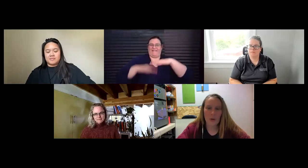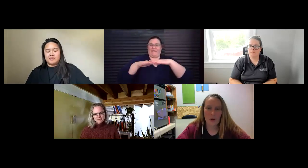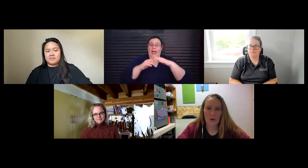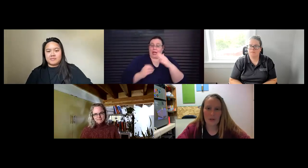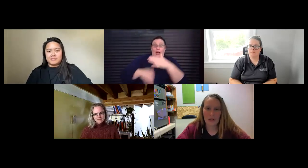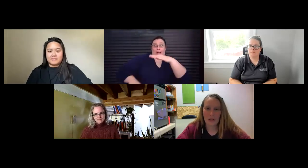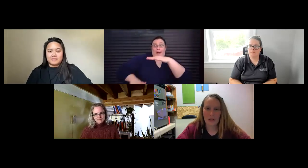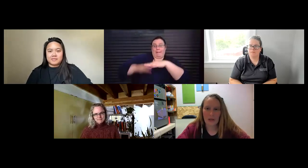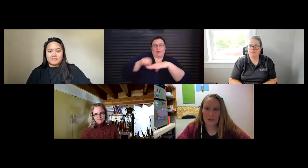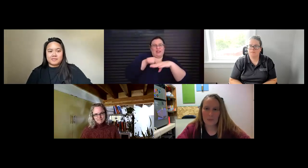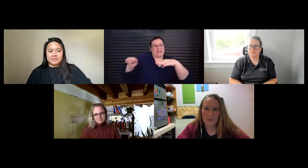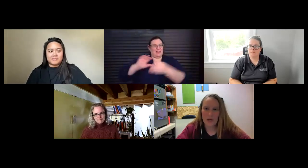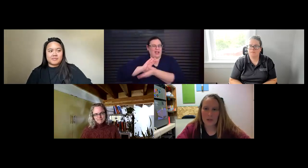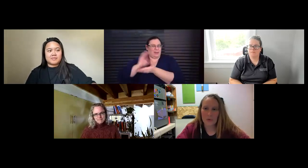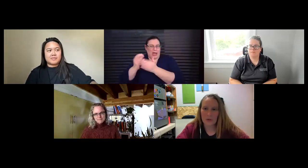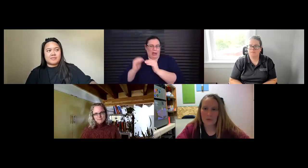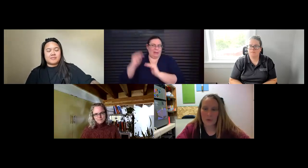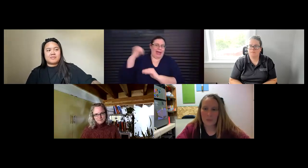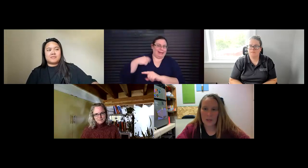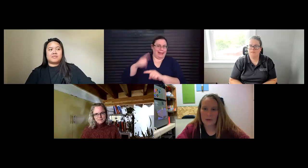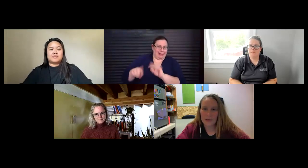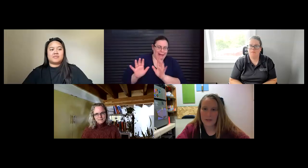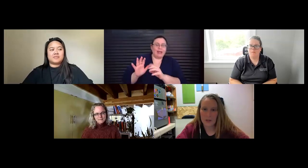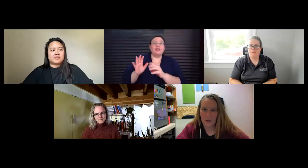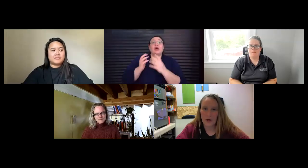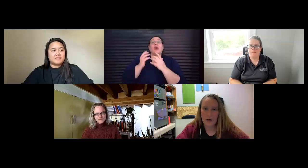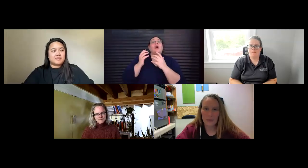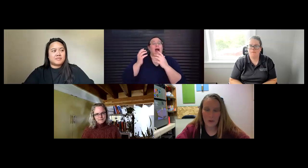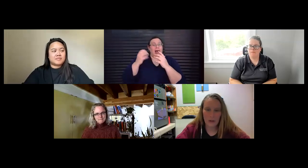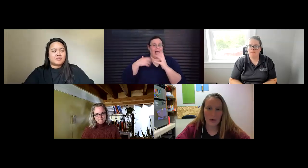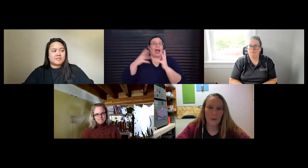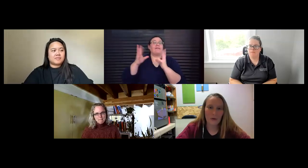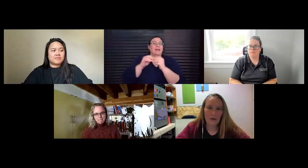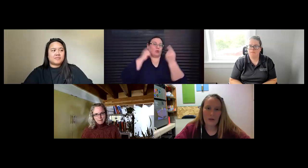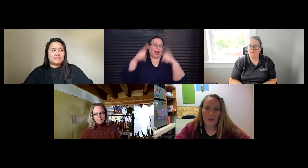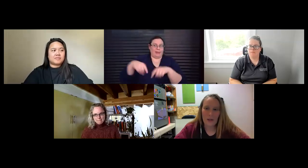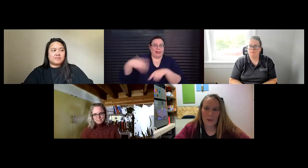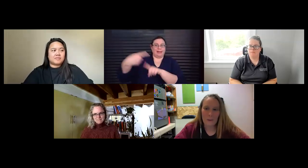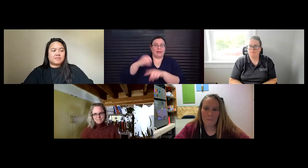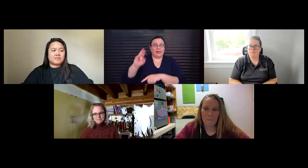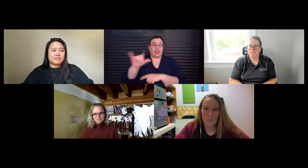So I'm currently scheduled for meetings in July right now.